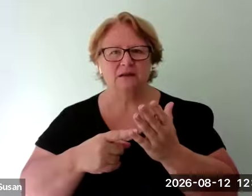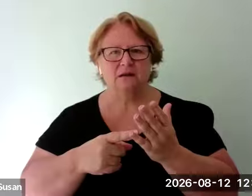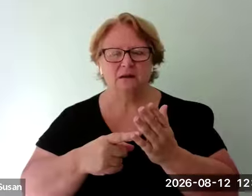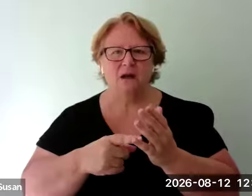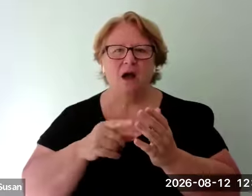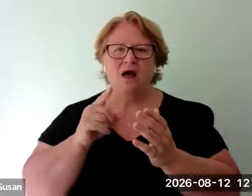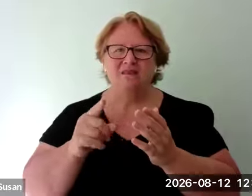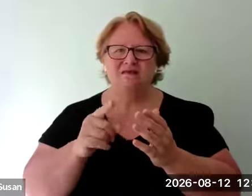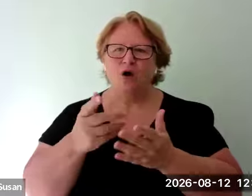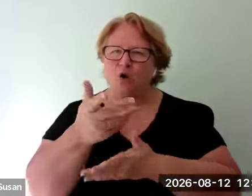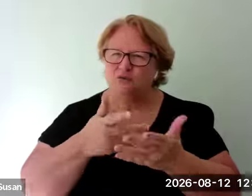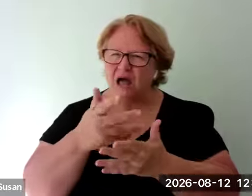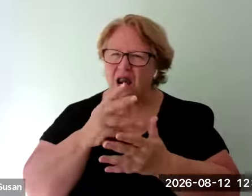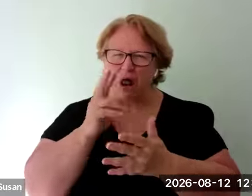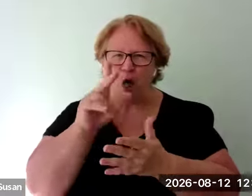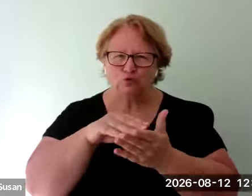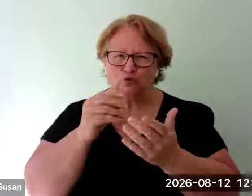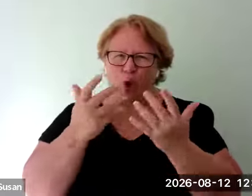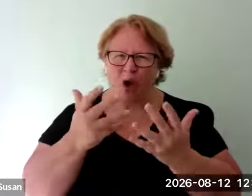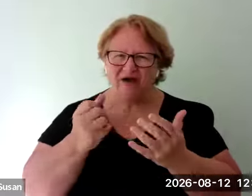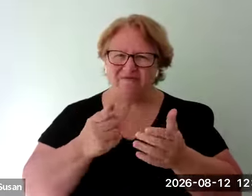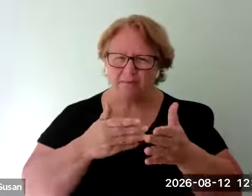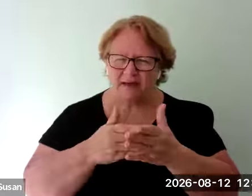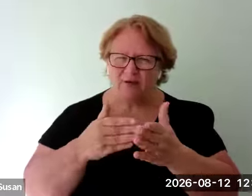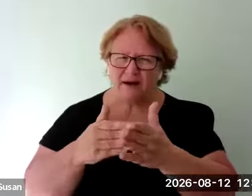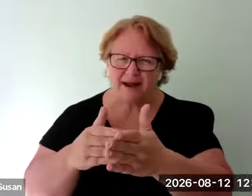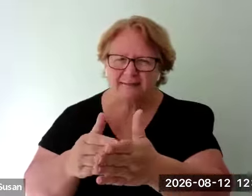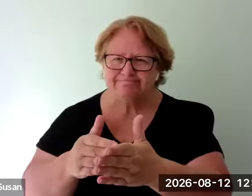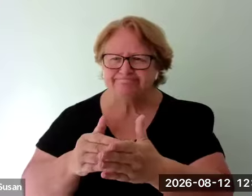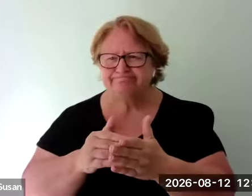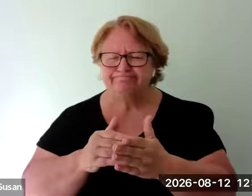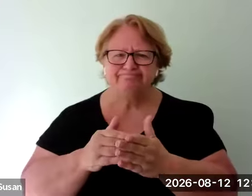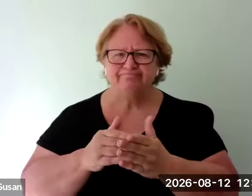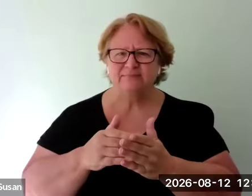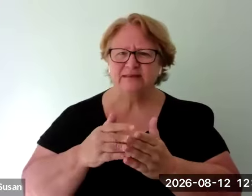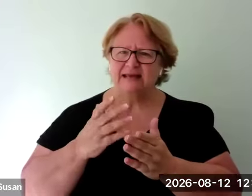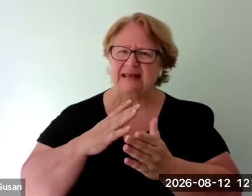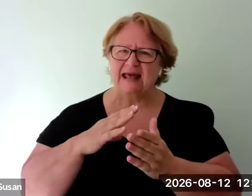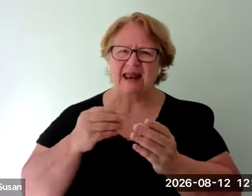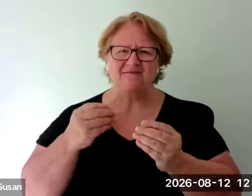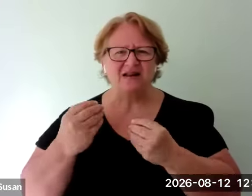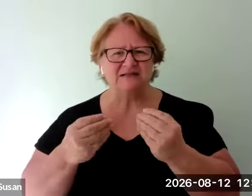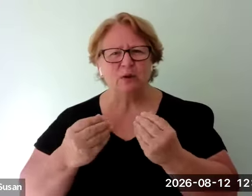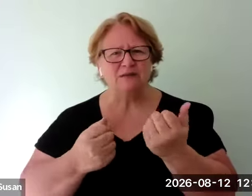students ...and postdoctoral fellows. So these consultations